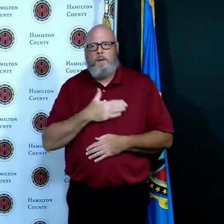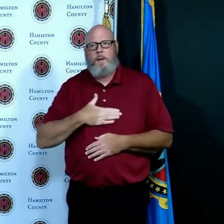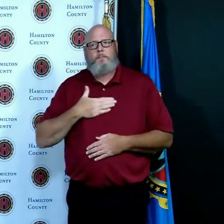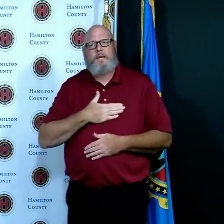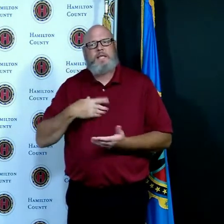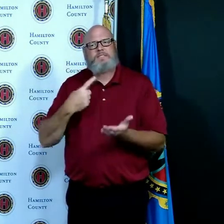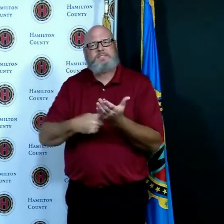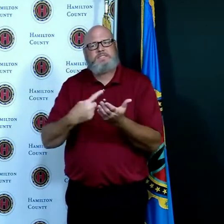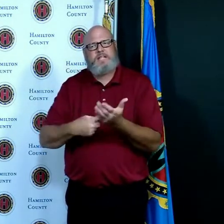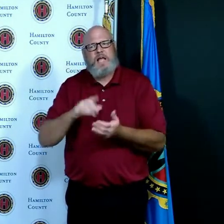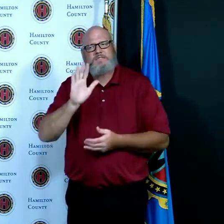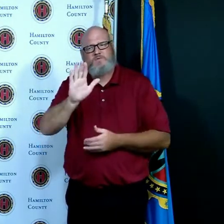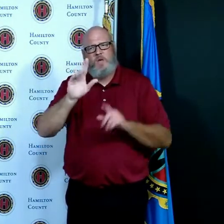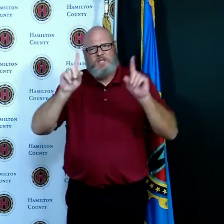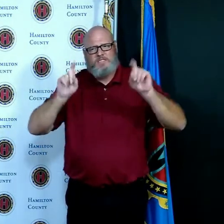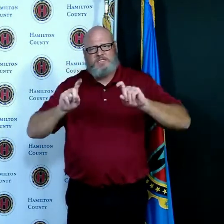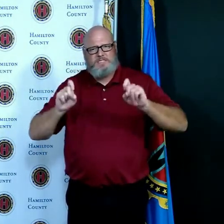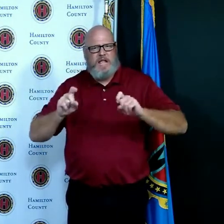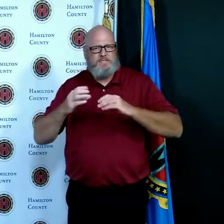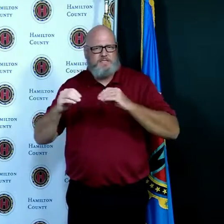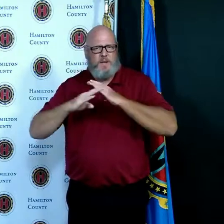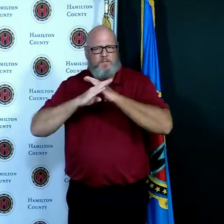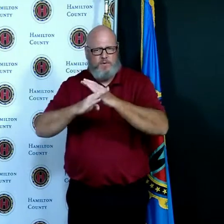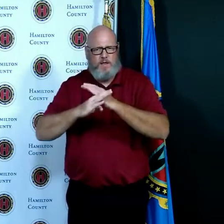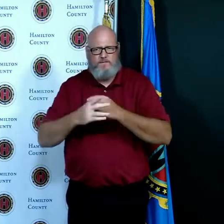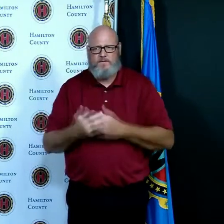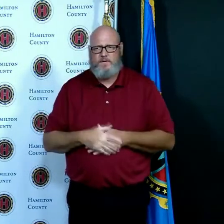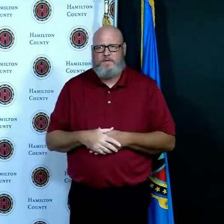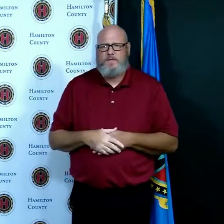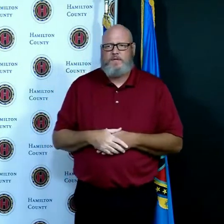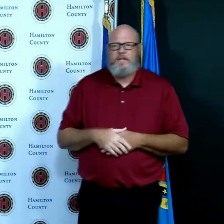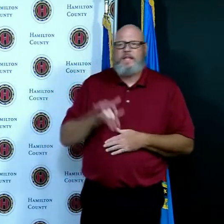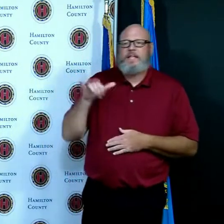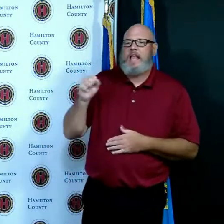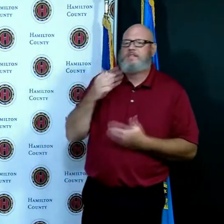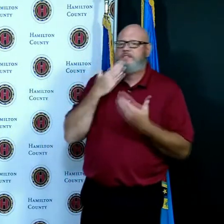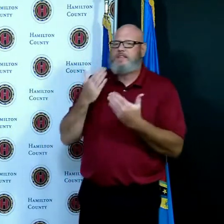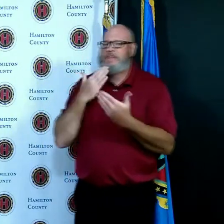thank you Commissioner appreciate the time this morning so I'm Sarah Bolton